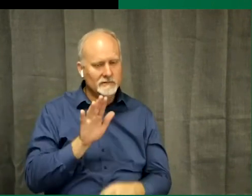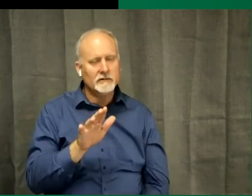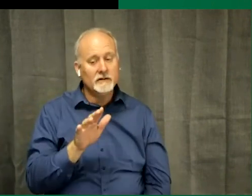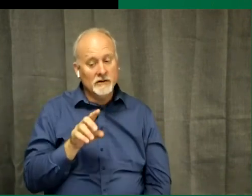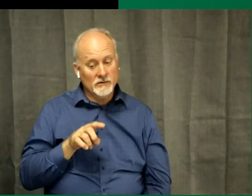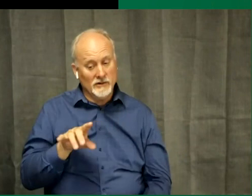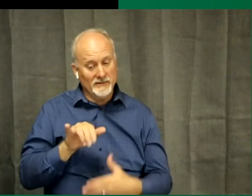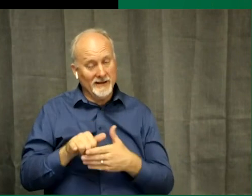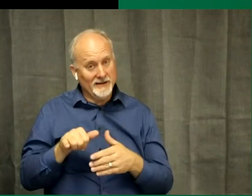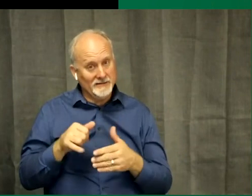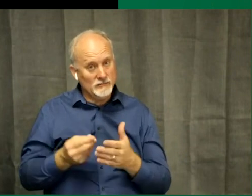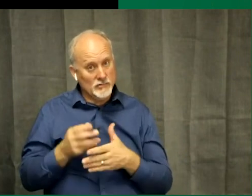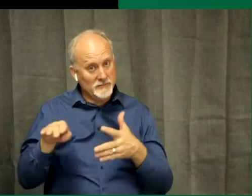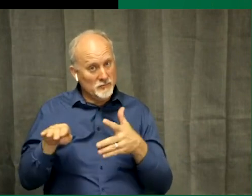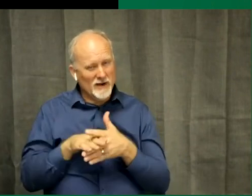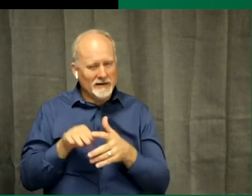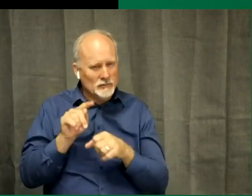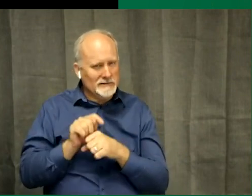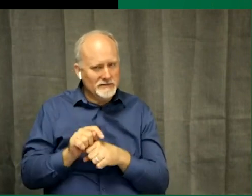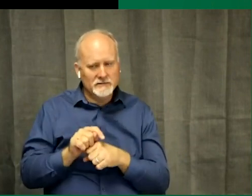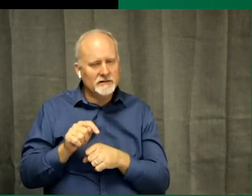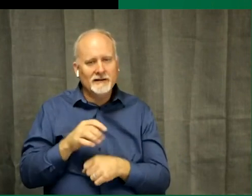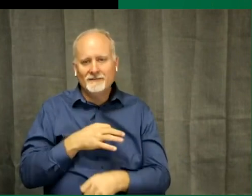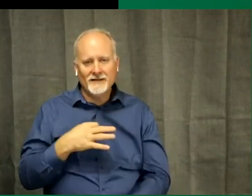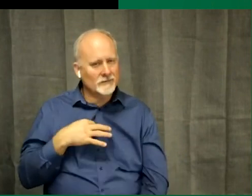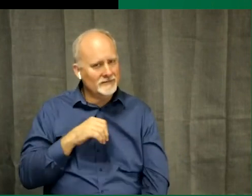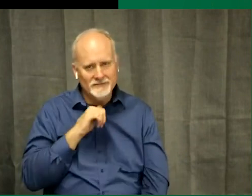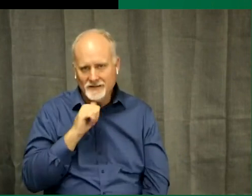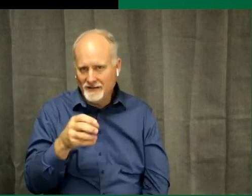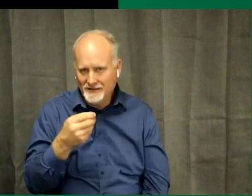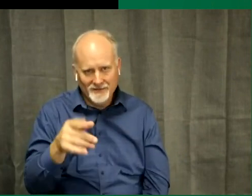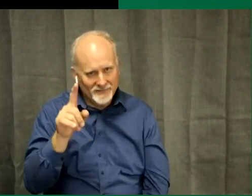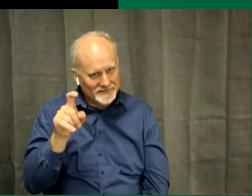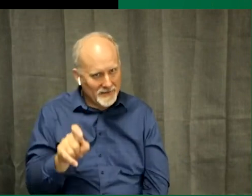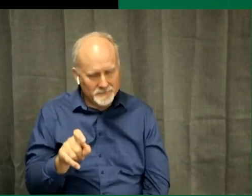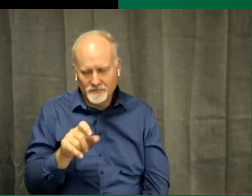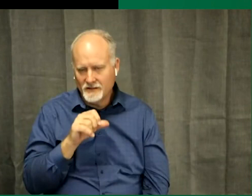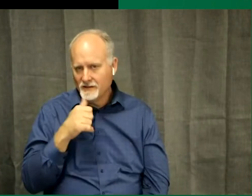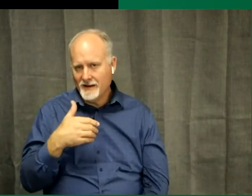spring break week traditionally that faculty not give exams or have papers due during that week